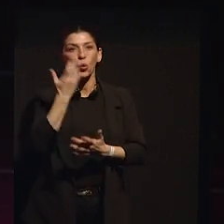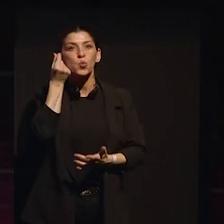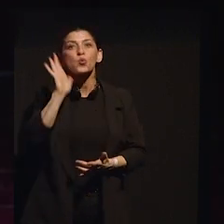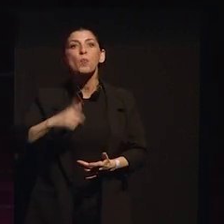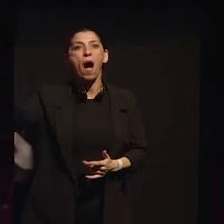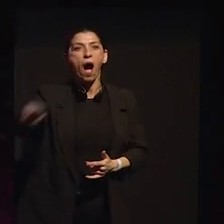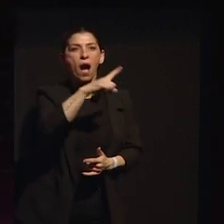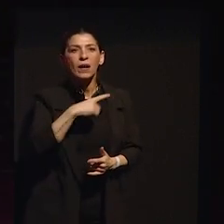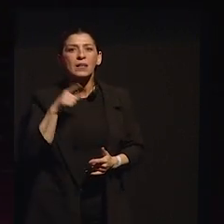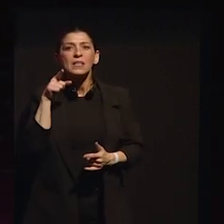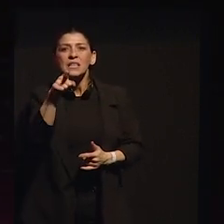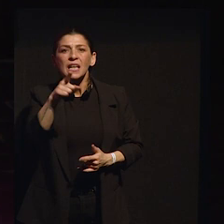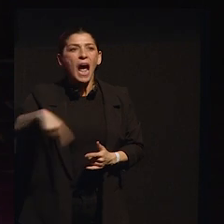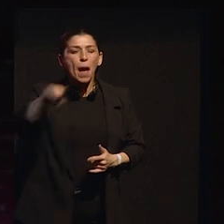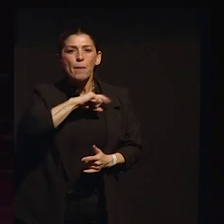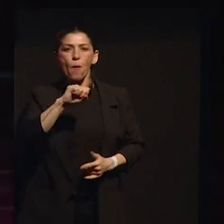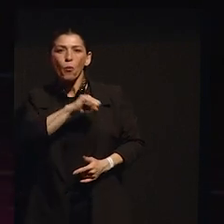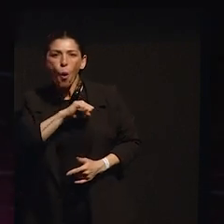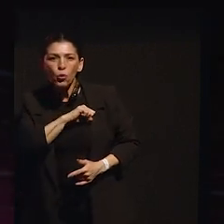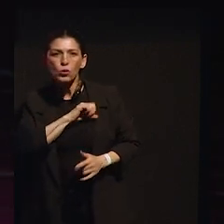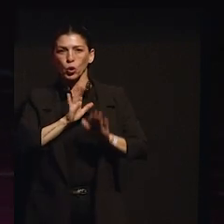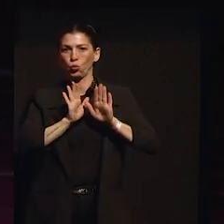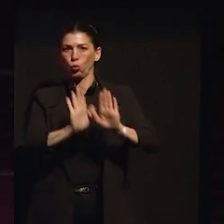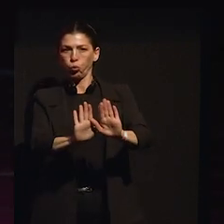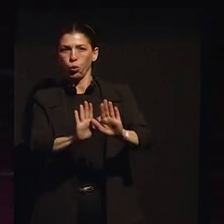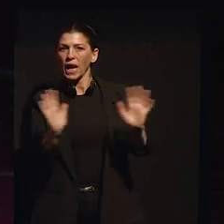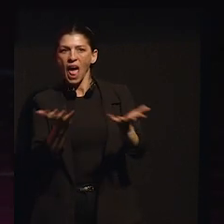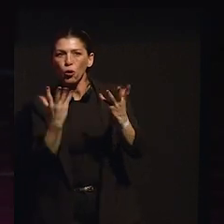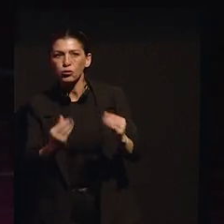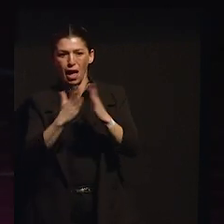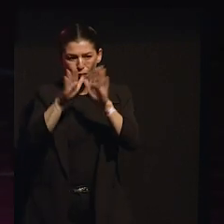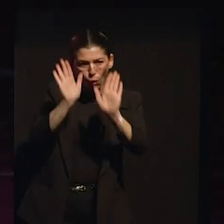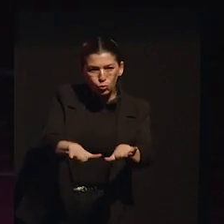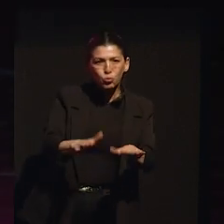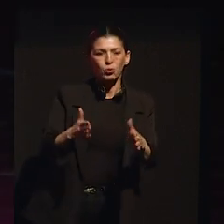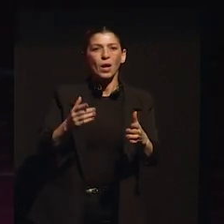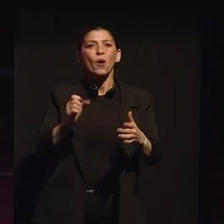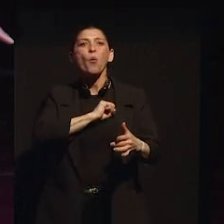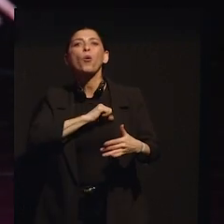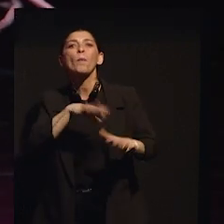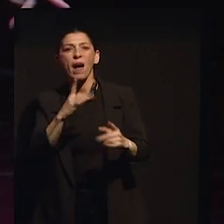to stop whatever is scaring you, whatever is stopping you, whatever is lying to you saying, “stay at home, it’s safer”,